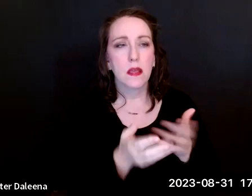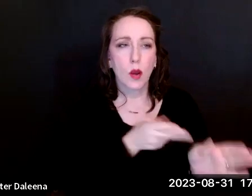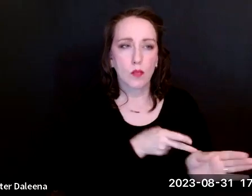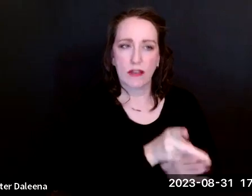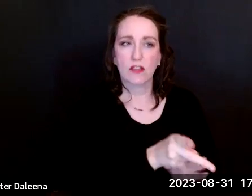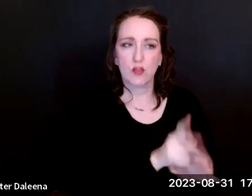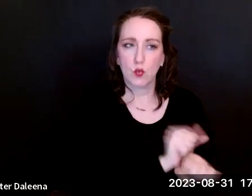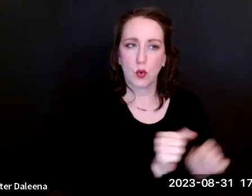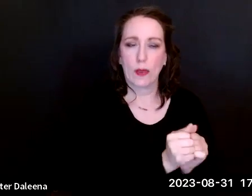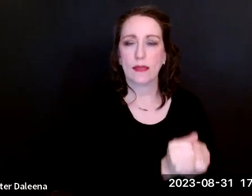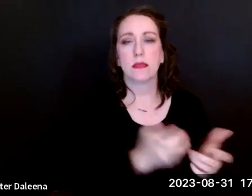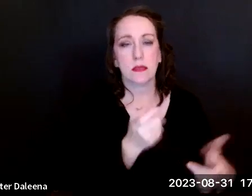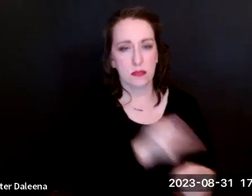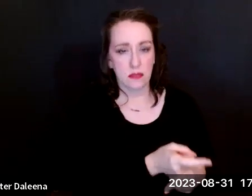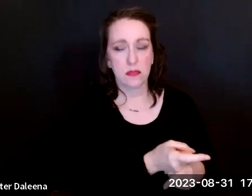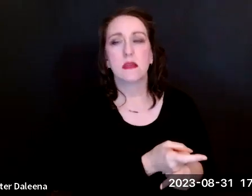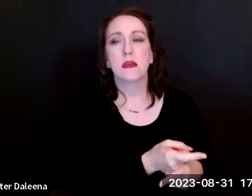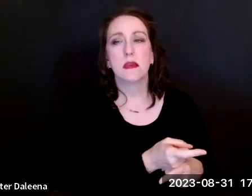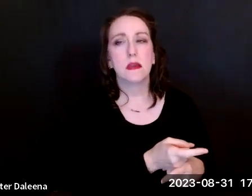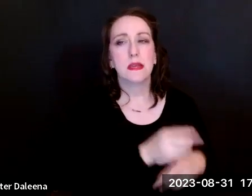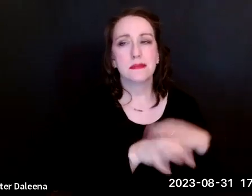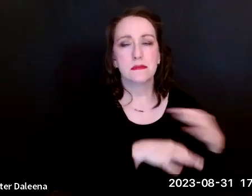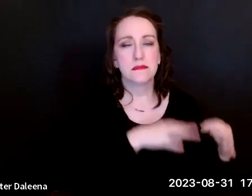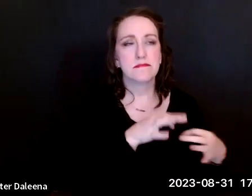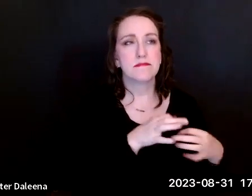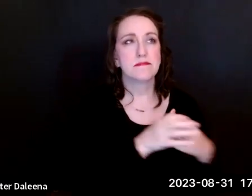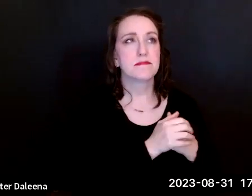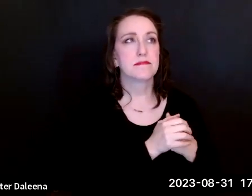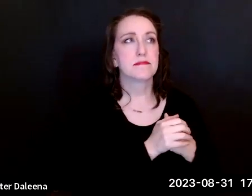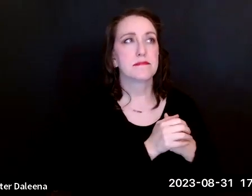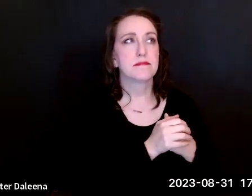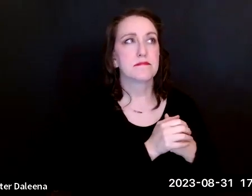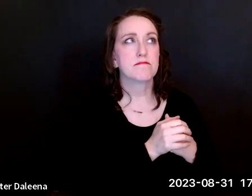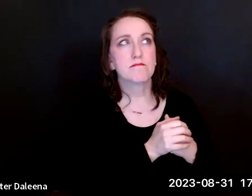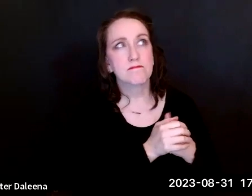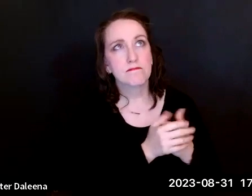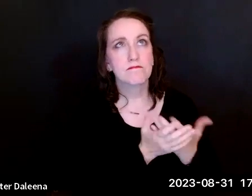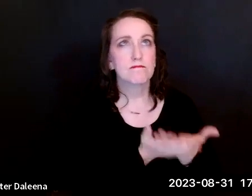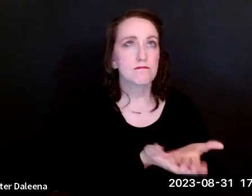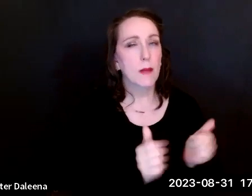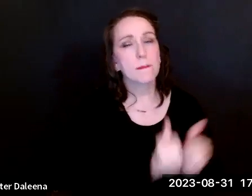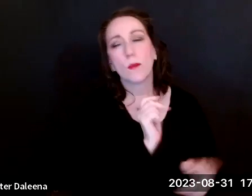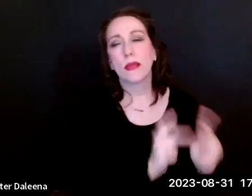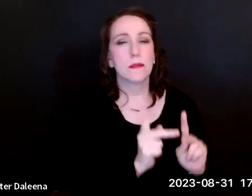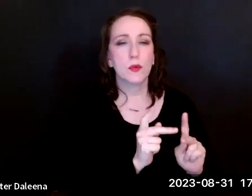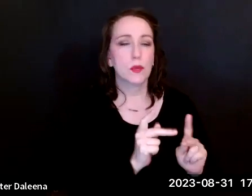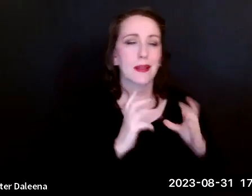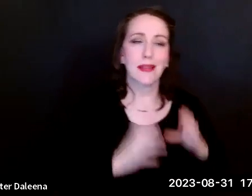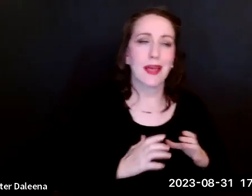they're working with right rather than um uh most people don't and clients don't understand what an